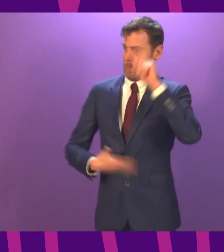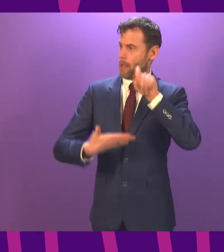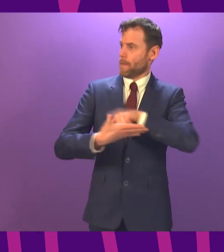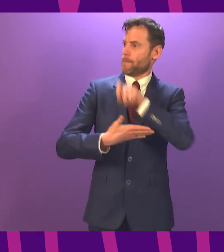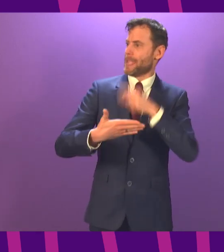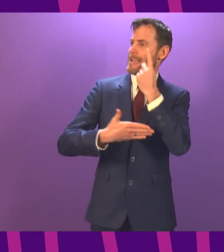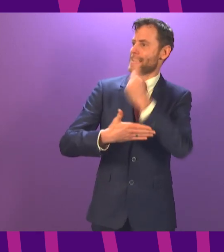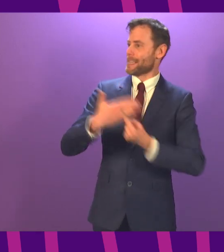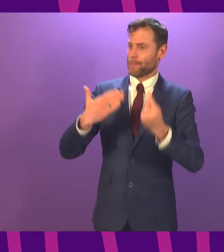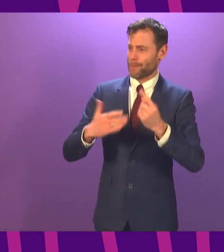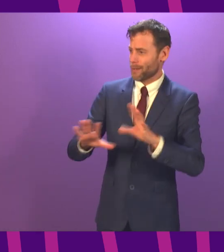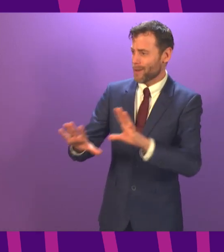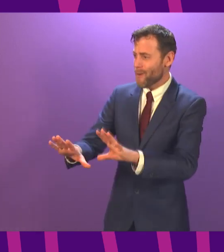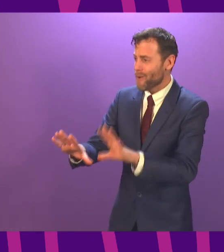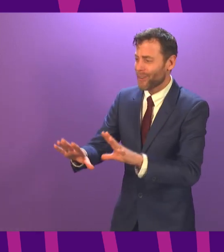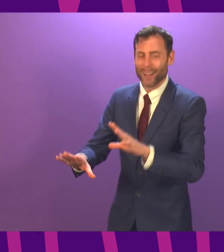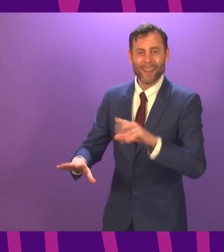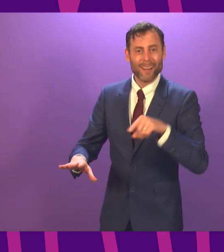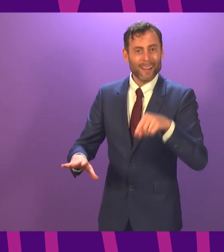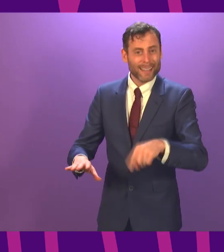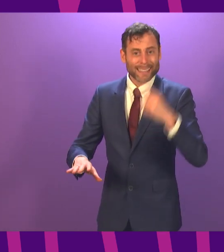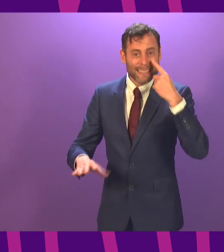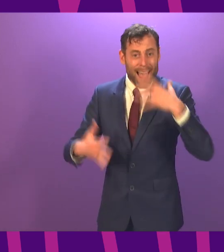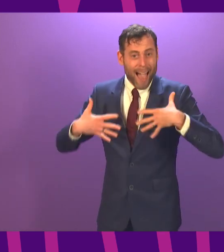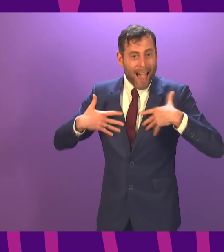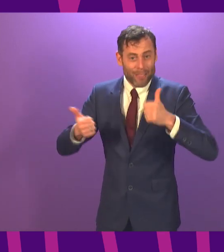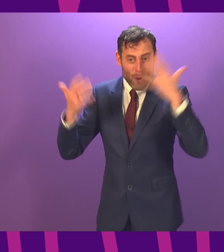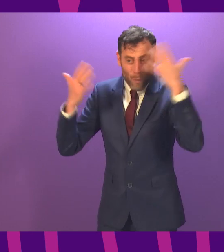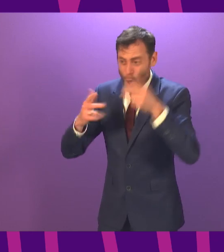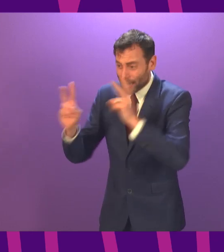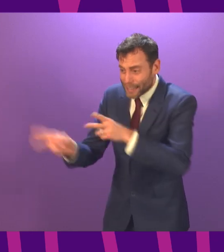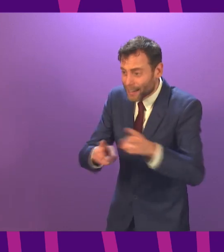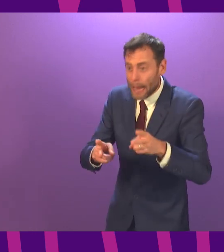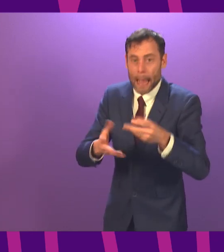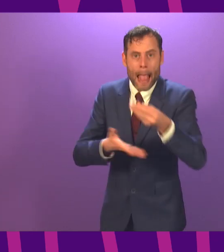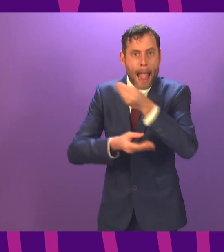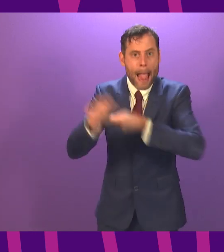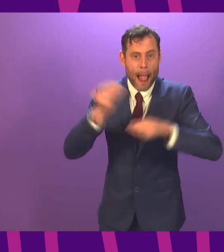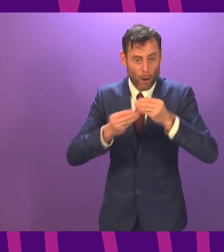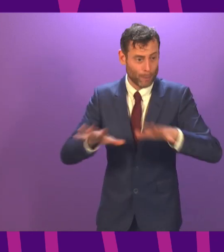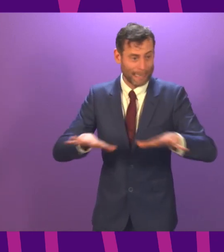worst health and economic crises that this country has ever seen, is not the right thing